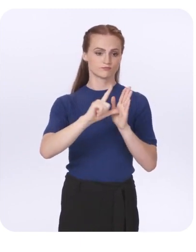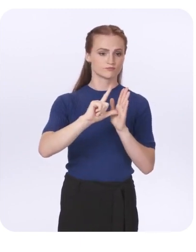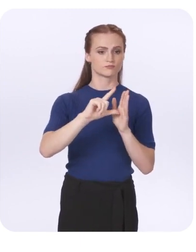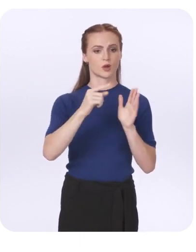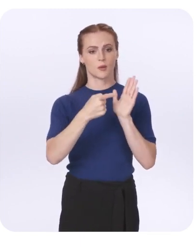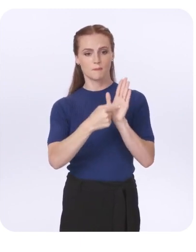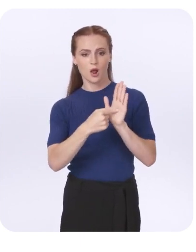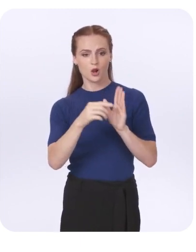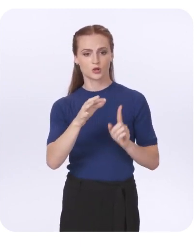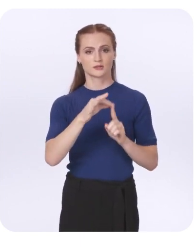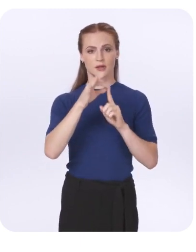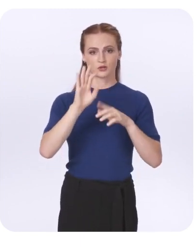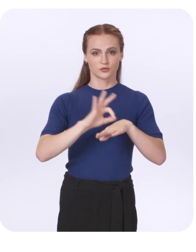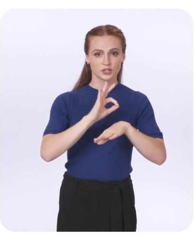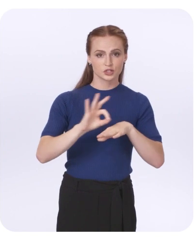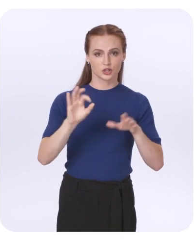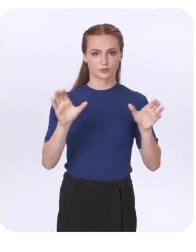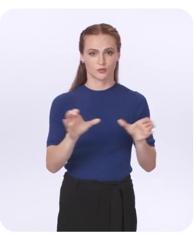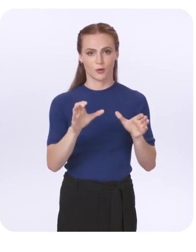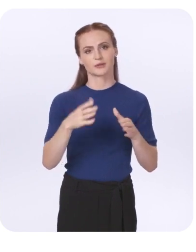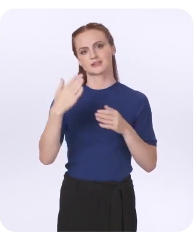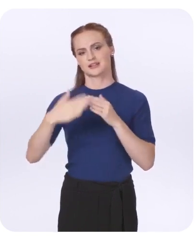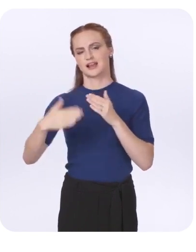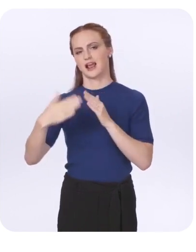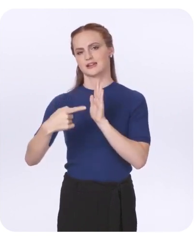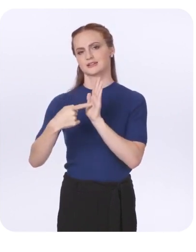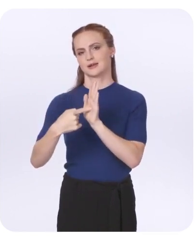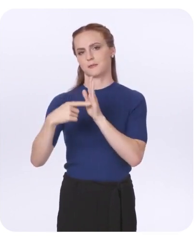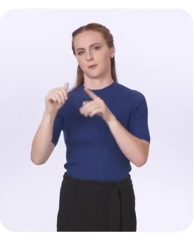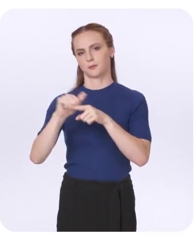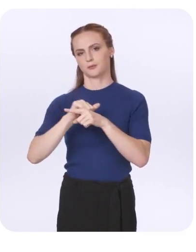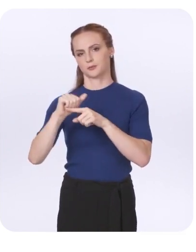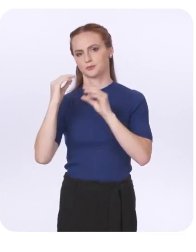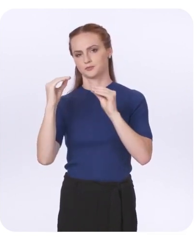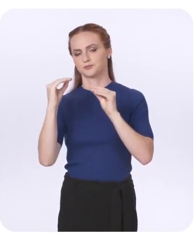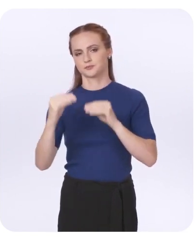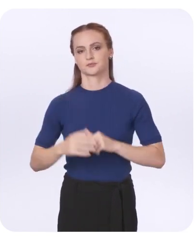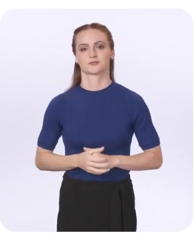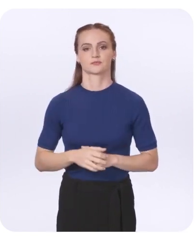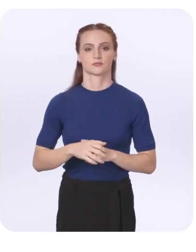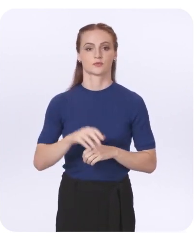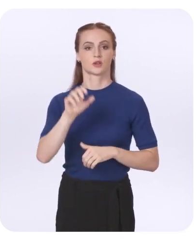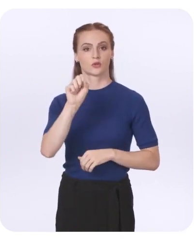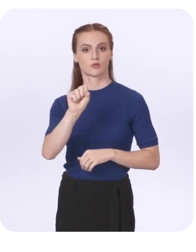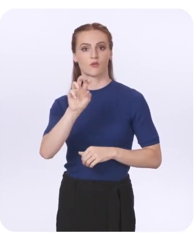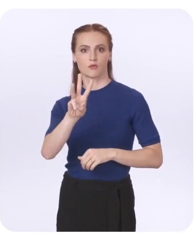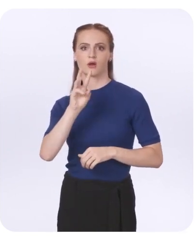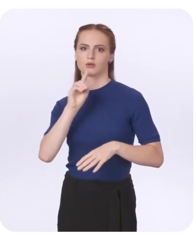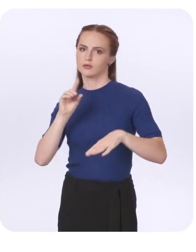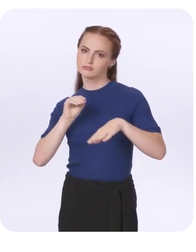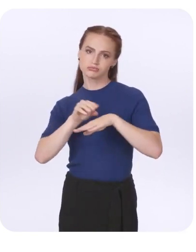and tutorial at the end. While software is so pervasive in our society, we also recognize its challenges.